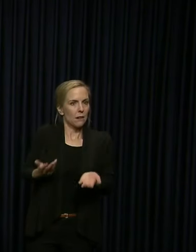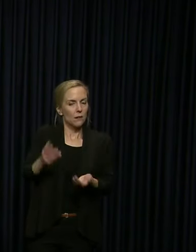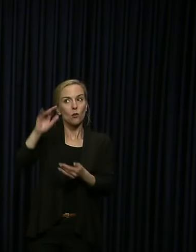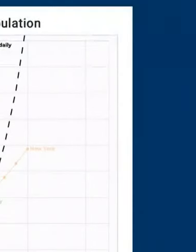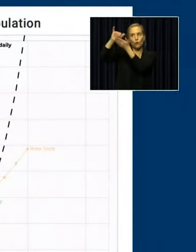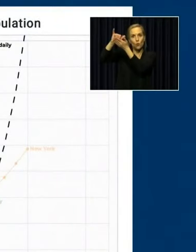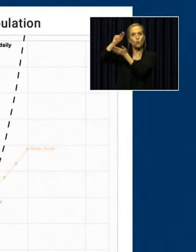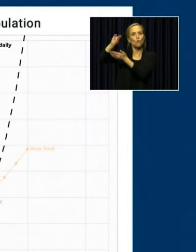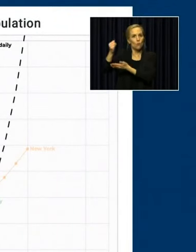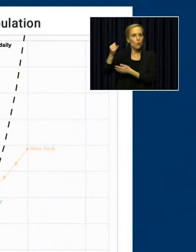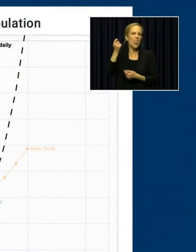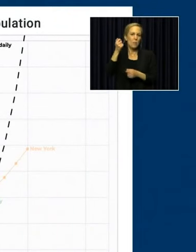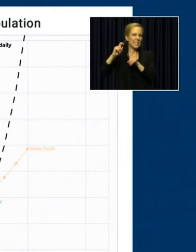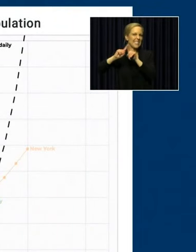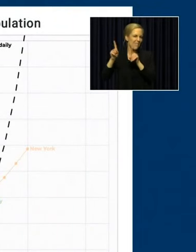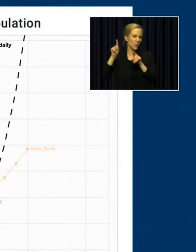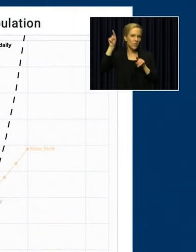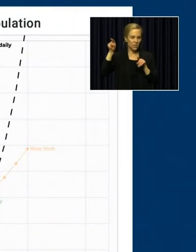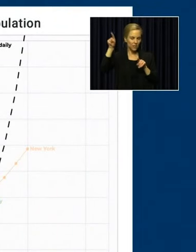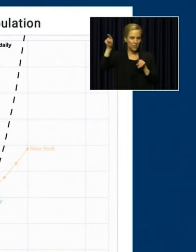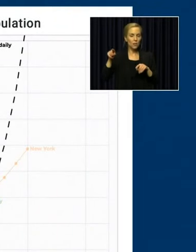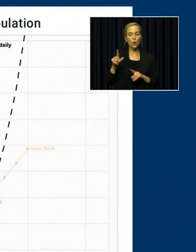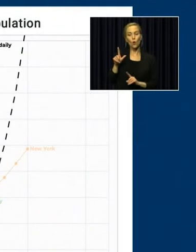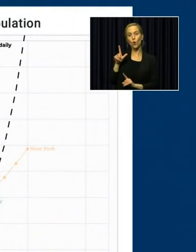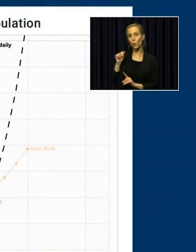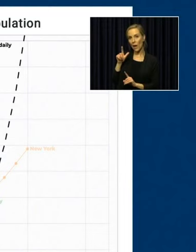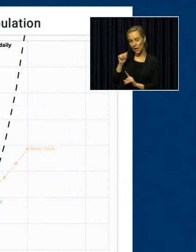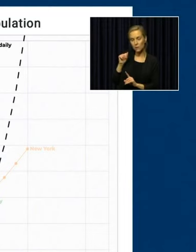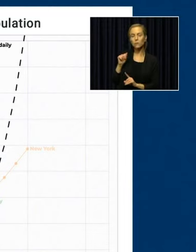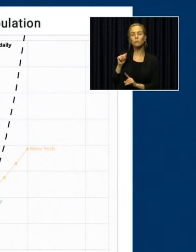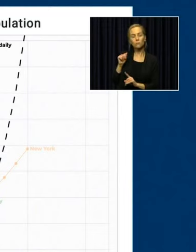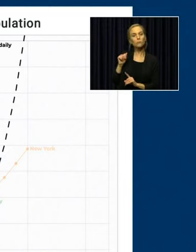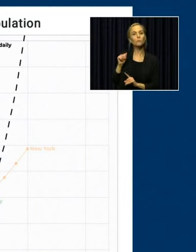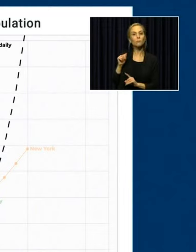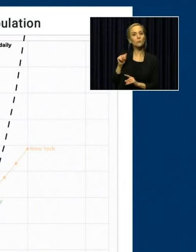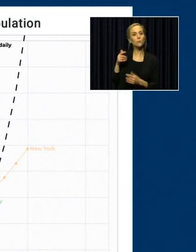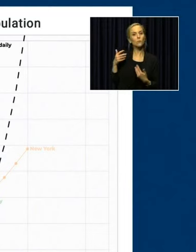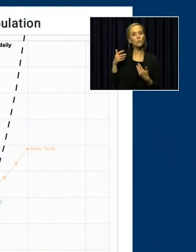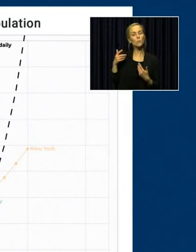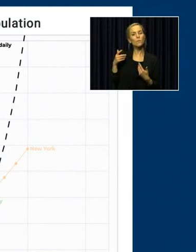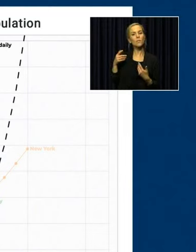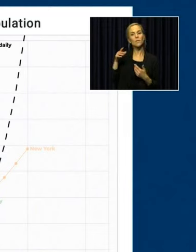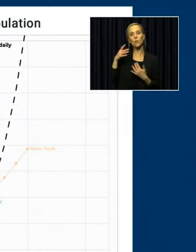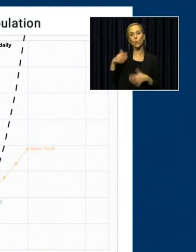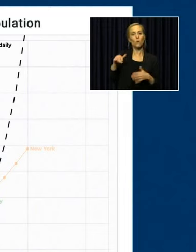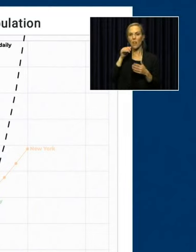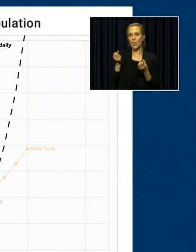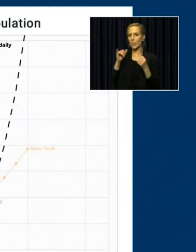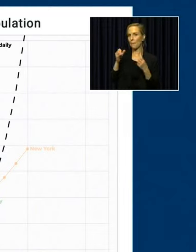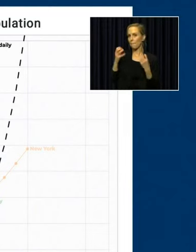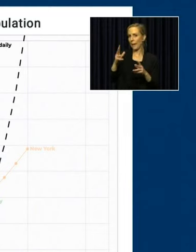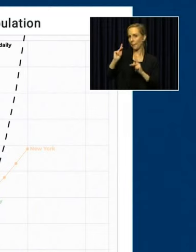TOOK ACTION AND OUR CURVE STARTED TO GO DOWN RIGHT AWAY.